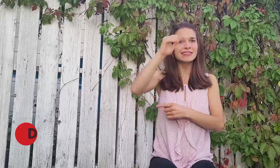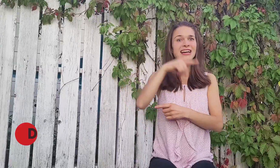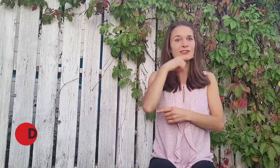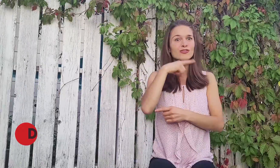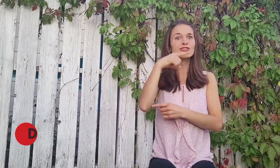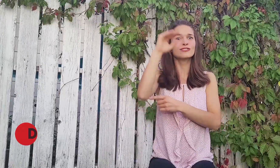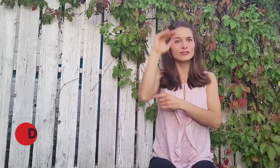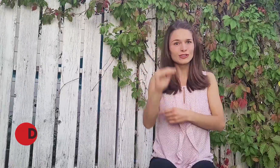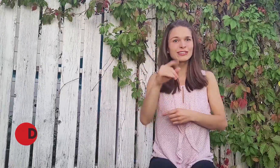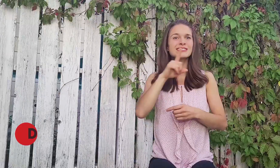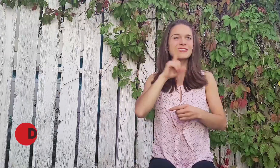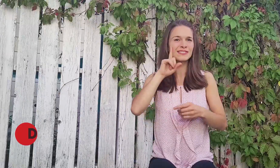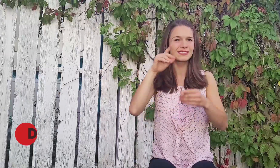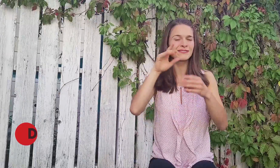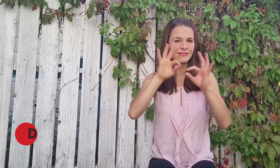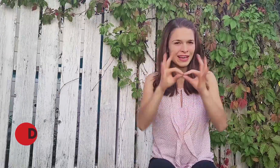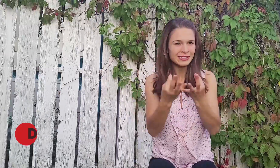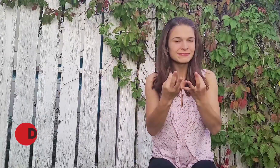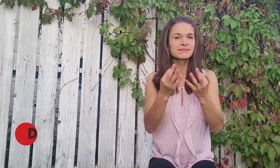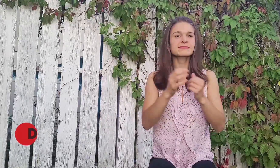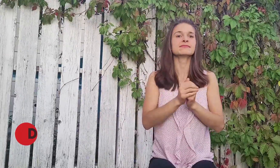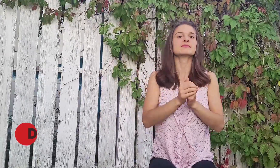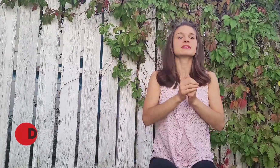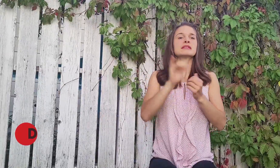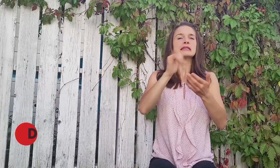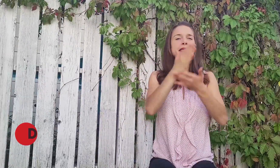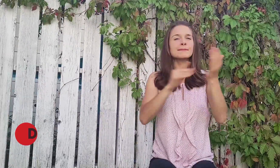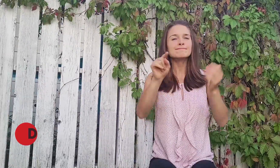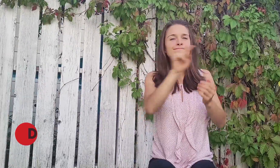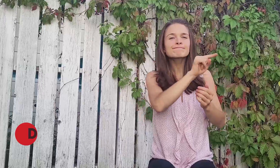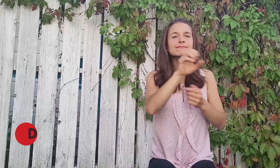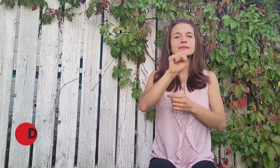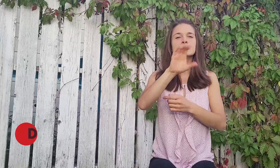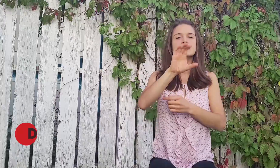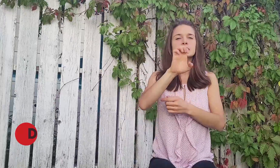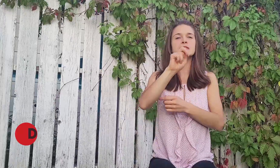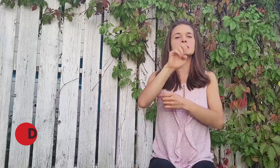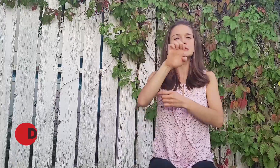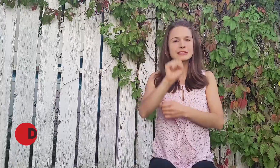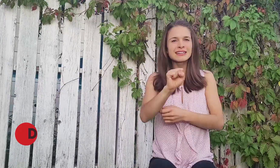as CODA when she cannot sign ASL and with no experience of growing up as a